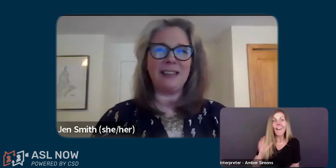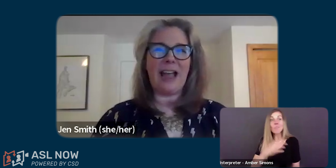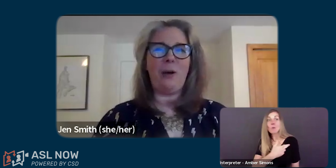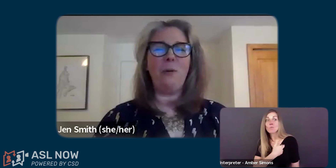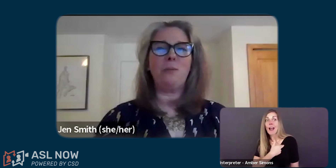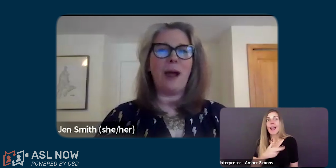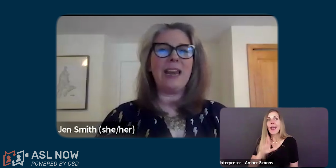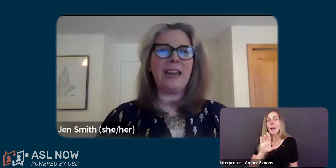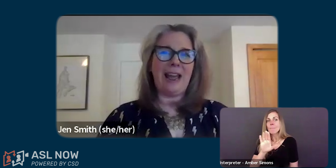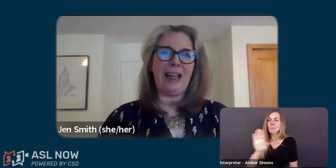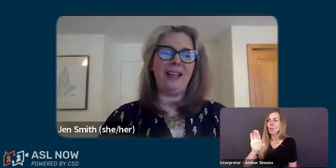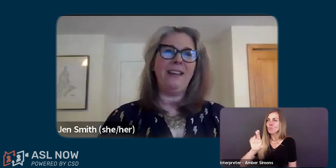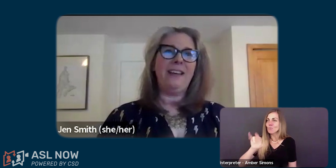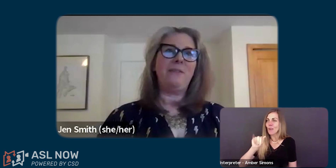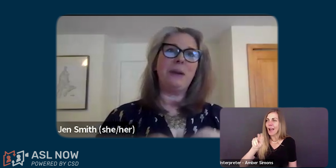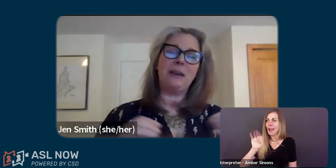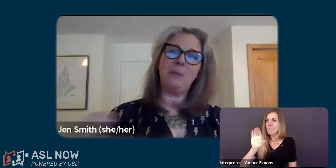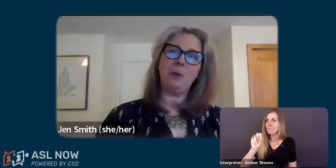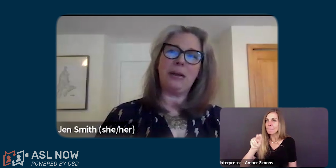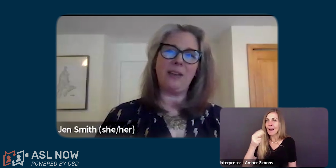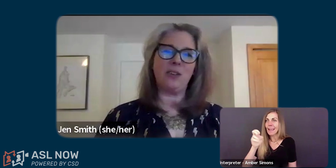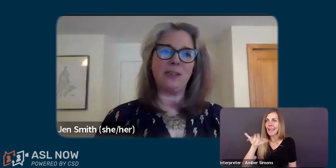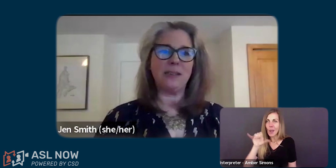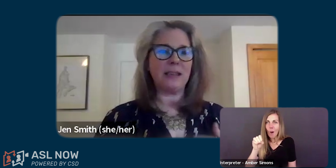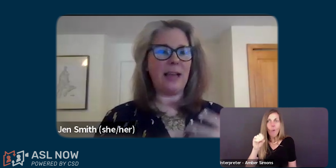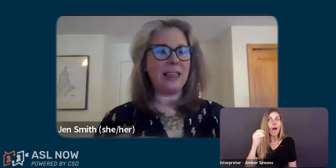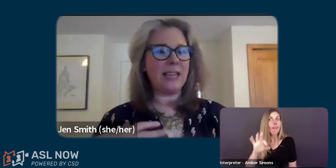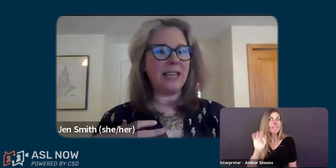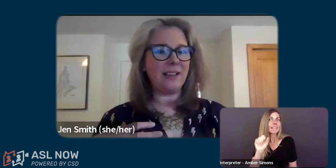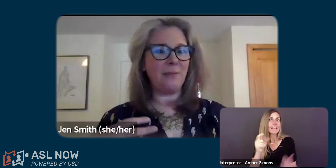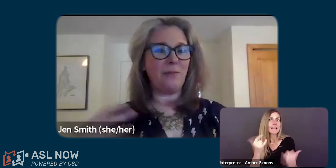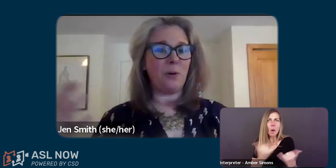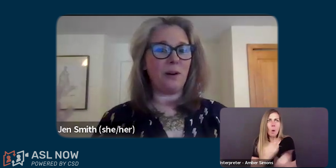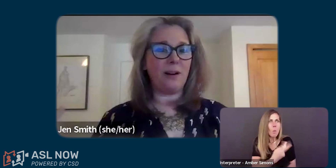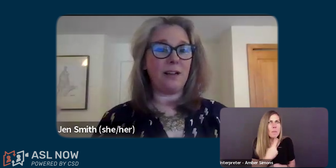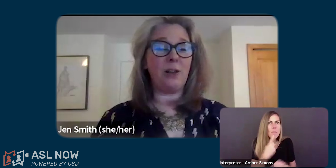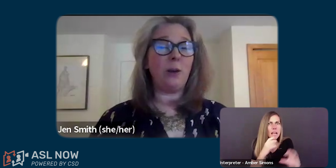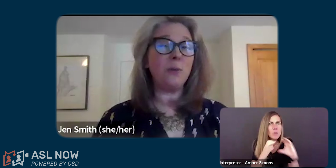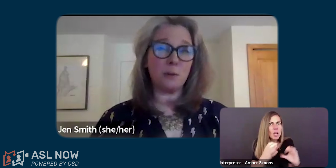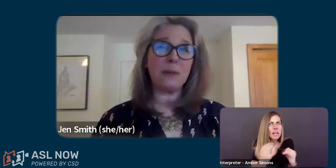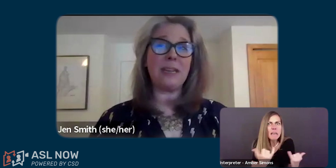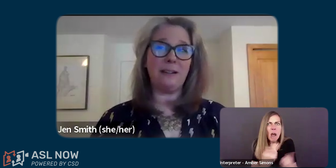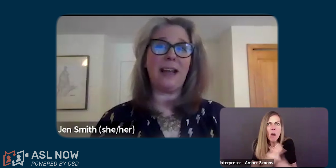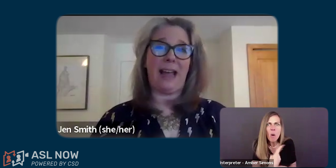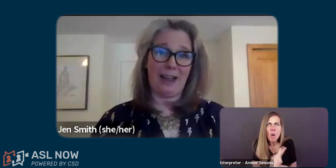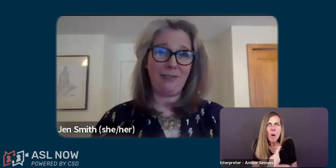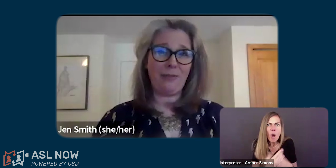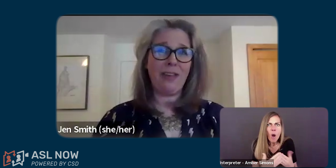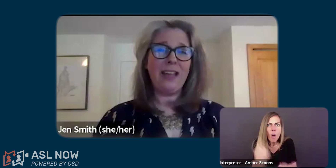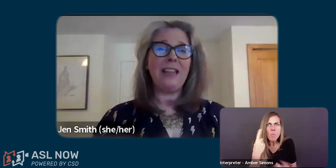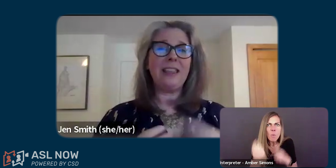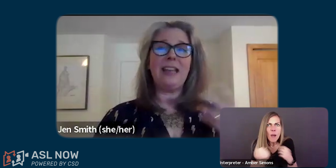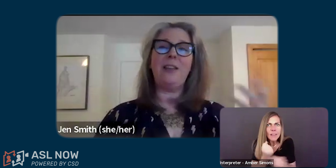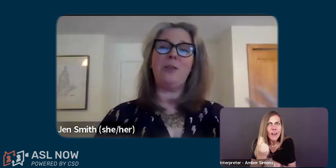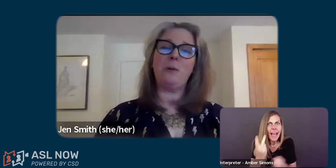Ryan and I have been in communications, I think, for close to a year and a half, in thinking through